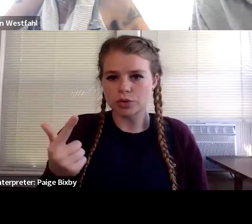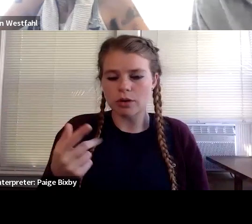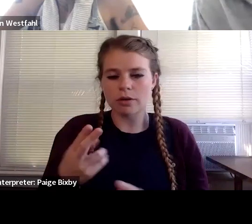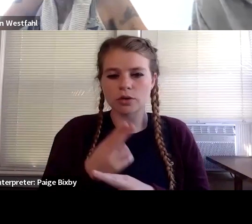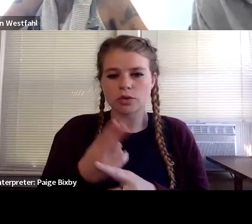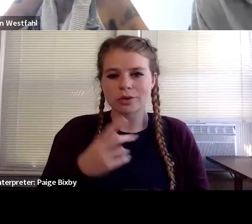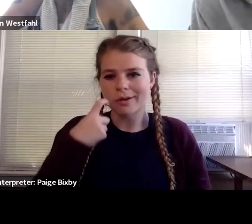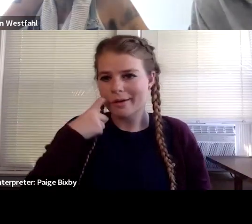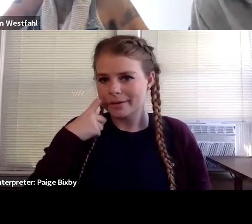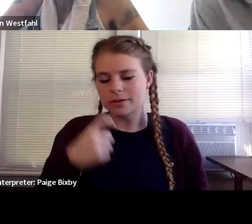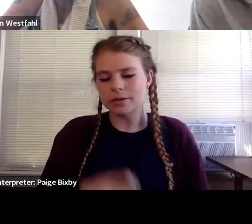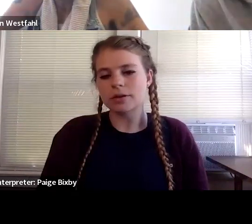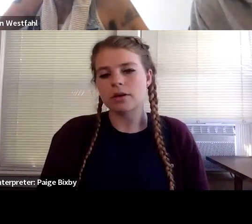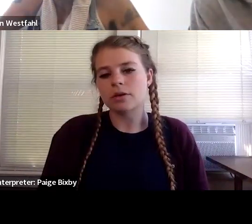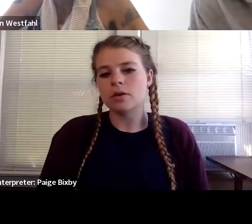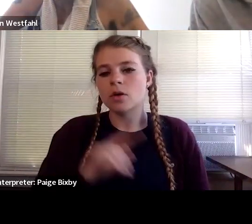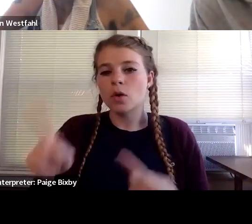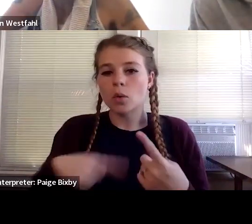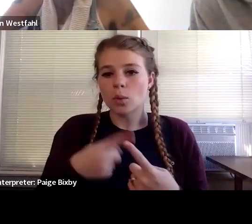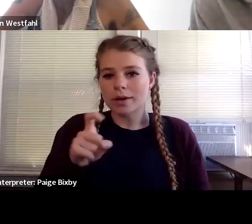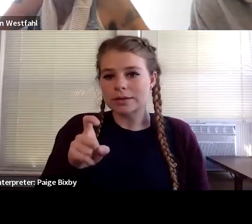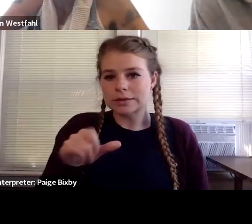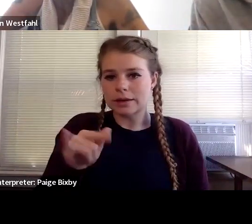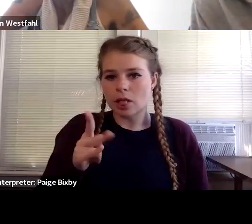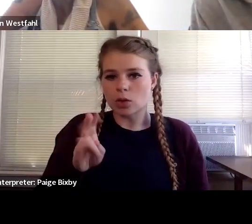And when xylazine first came around,